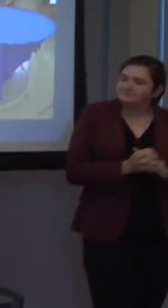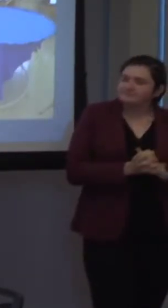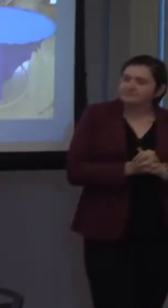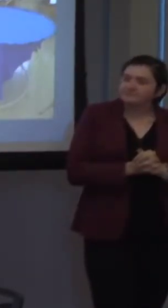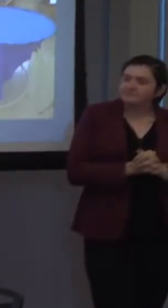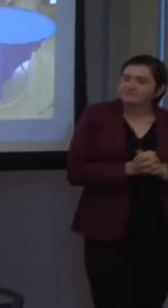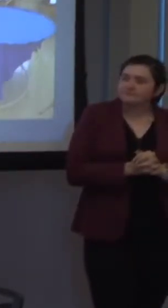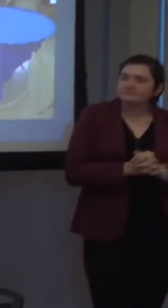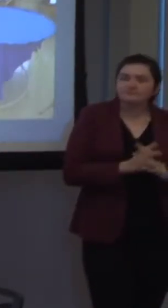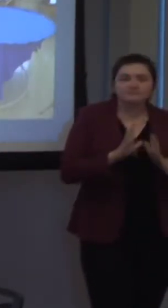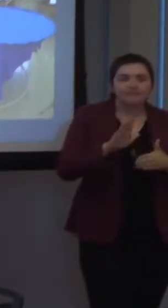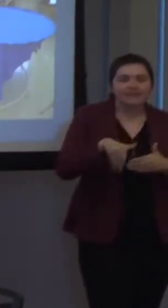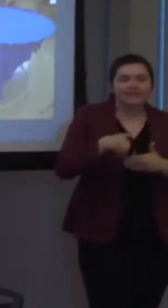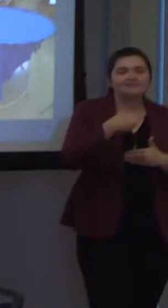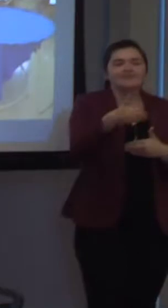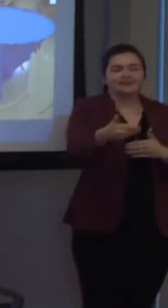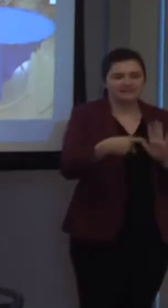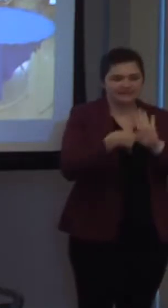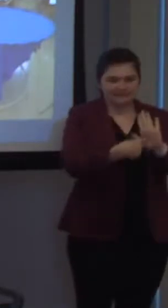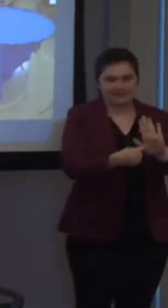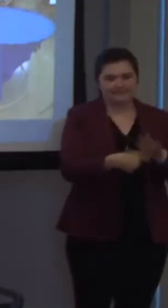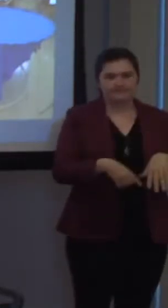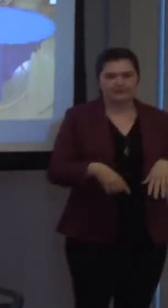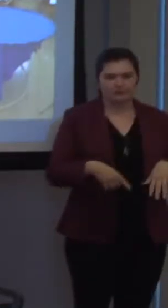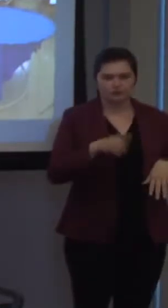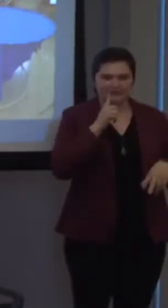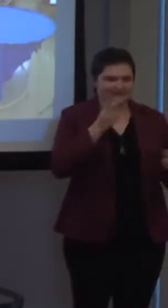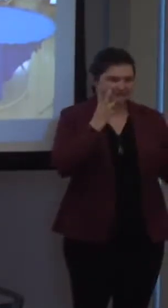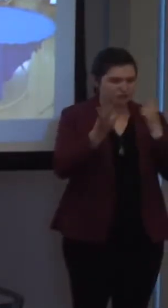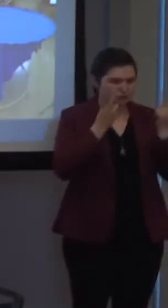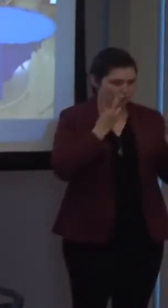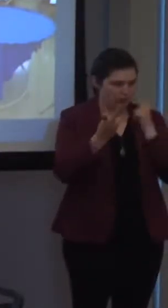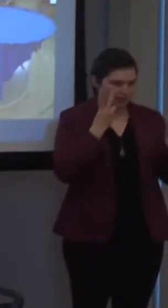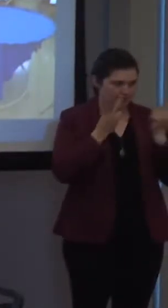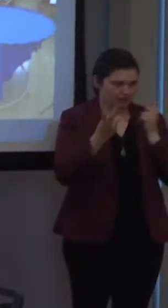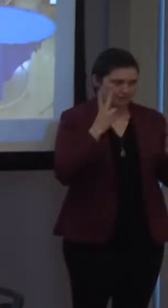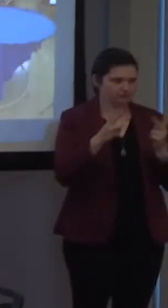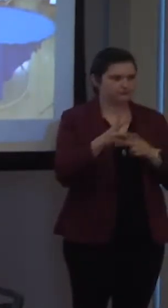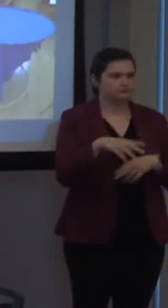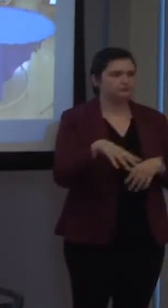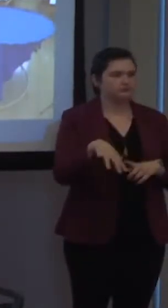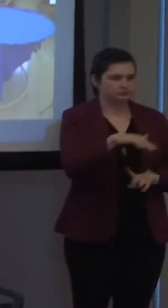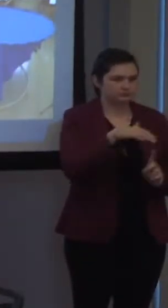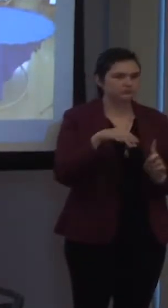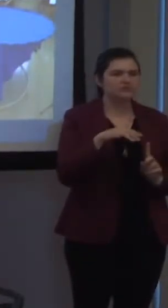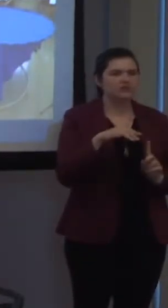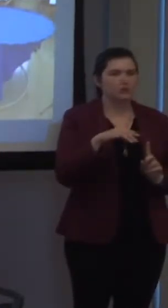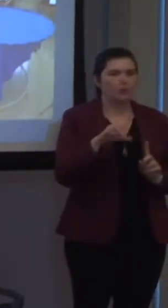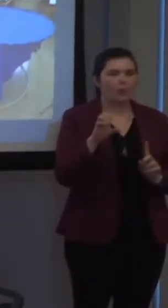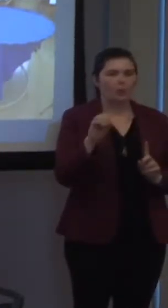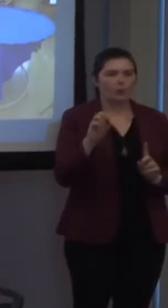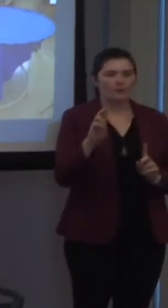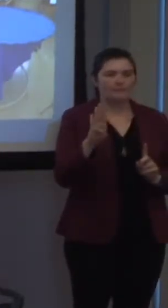So the next exhibit, I would say, is a very visual learning environment, is our orbital simulator.